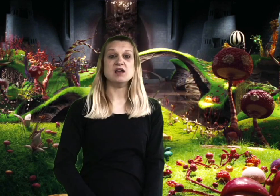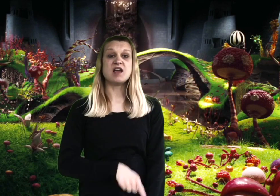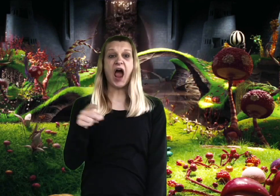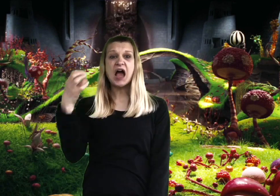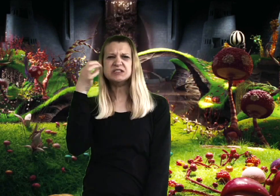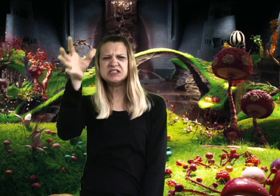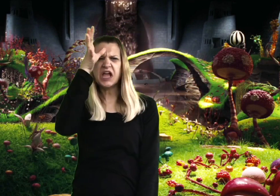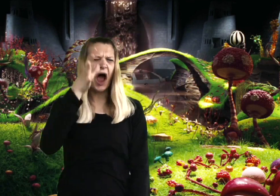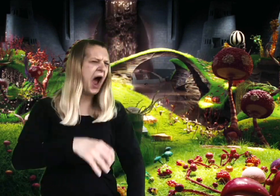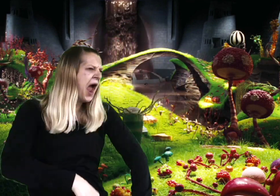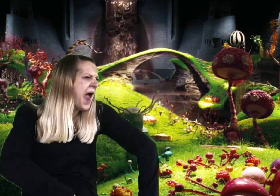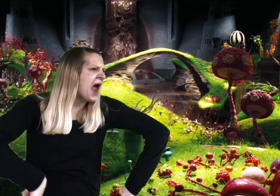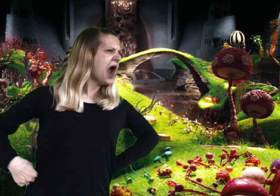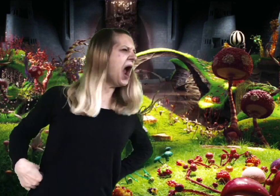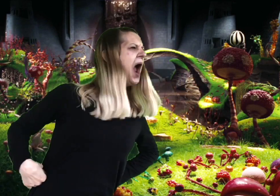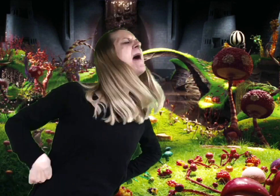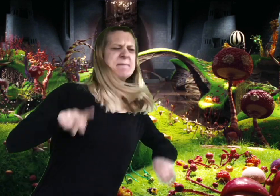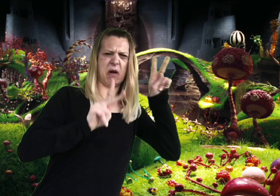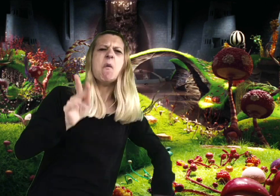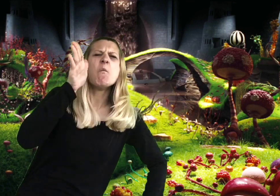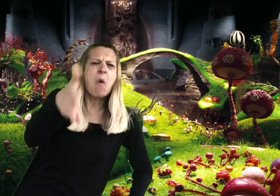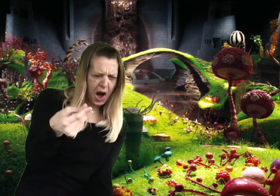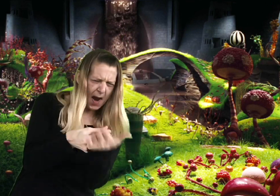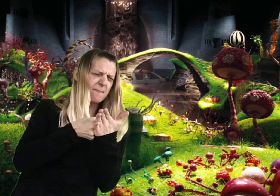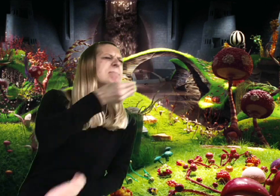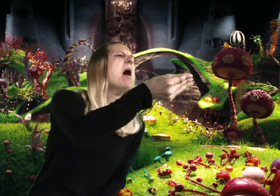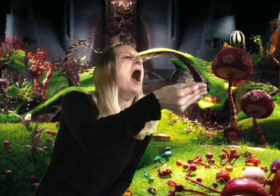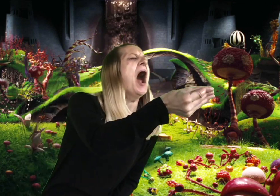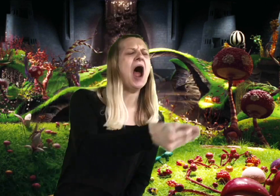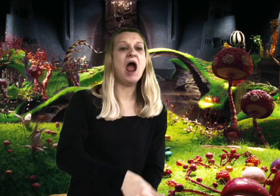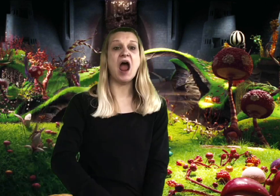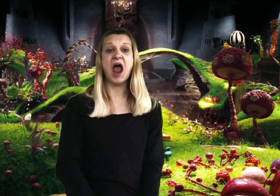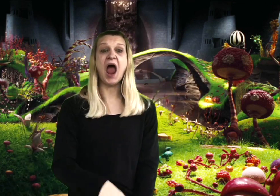"They most certainly would!" cried Mr. Gloop indignantly.